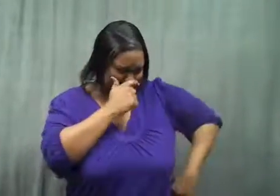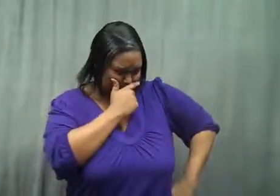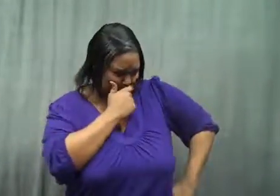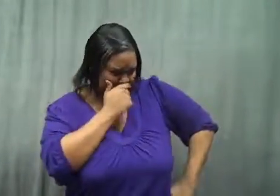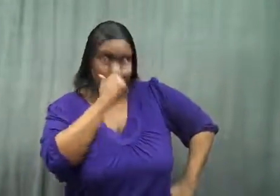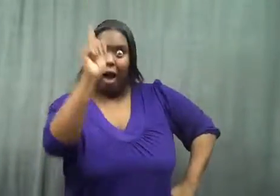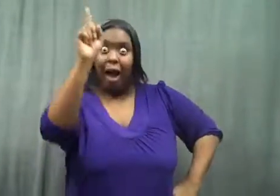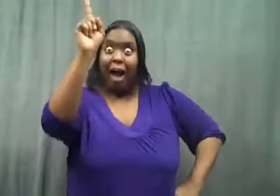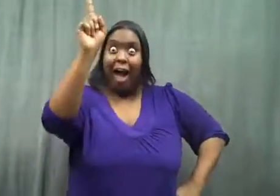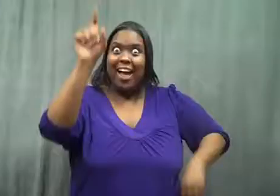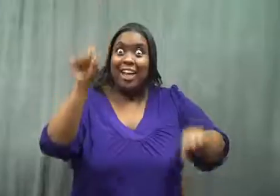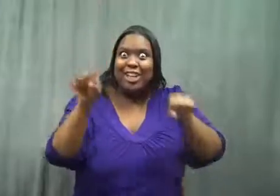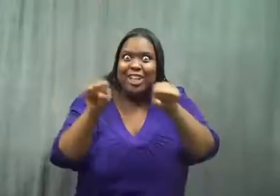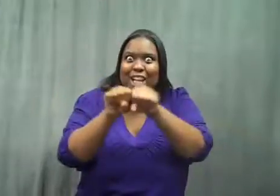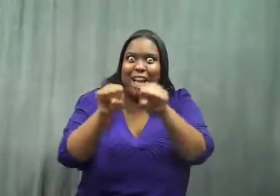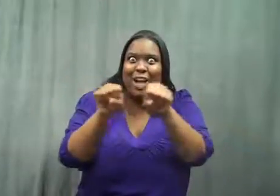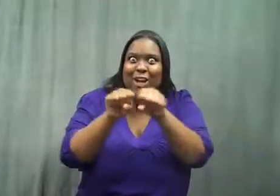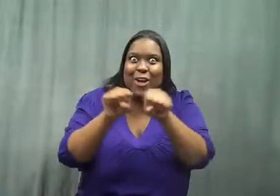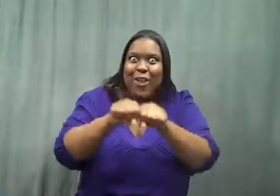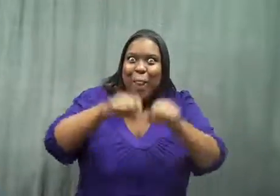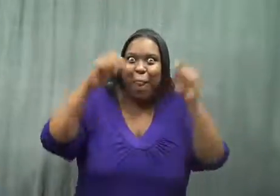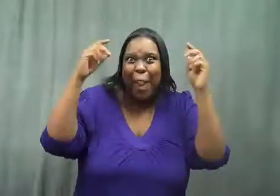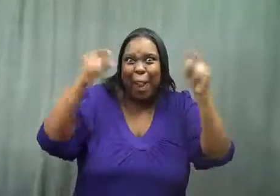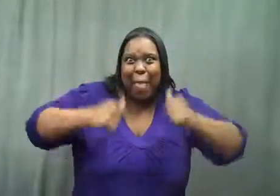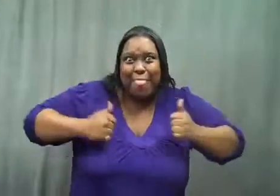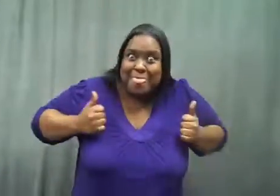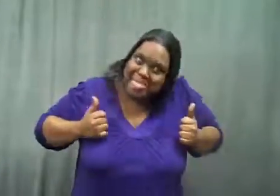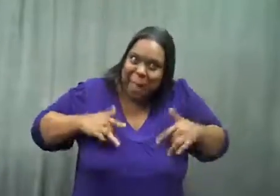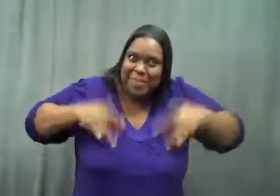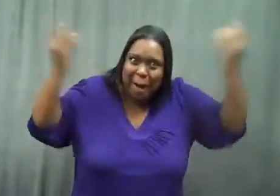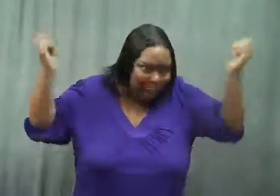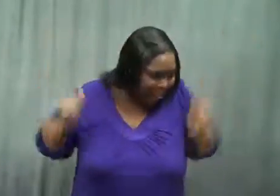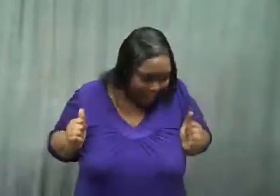Awwright.. some shoes!